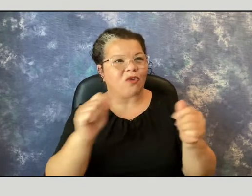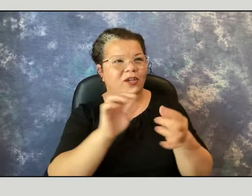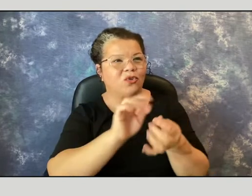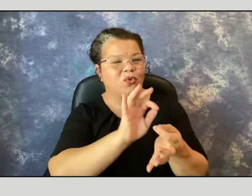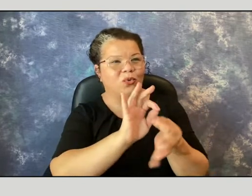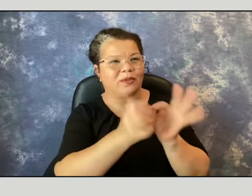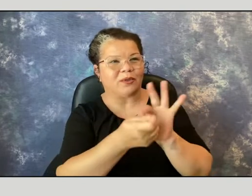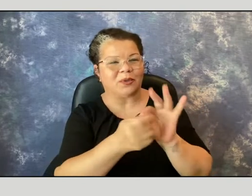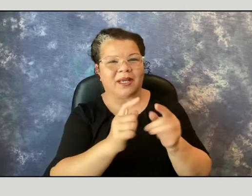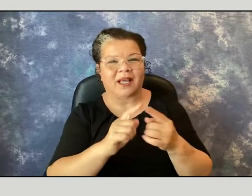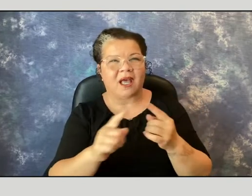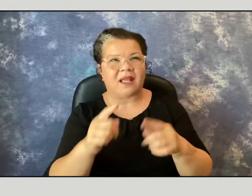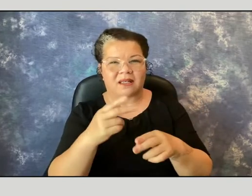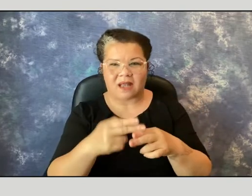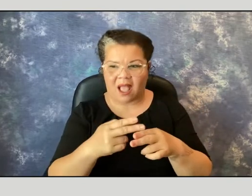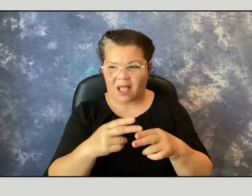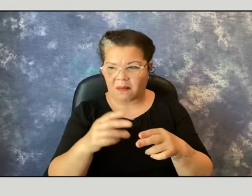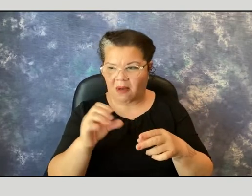Yes, I like that a lot. - Ah, beautiful.